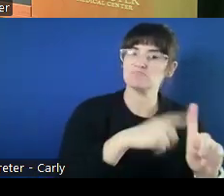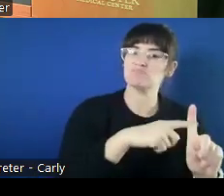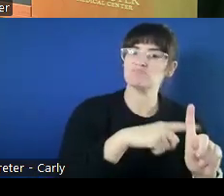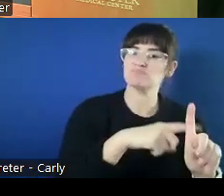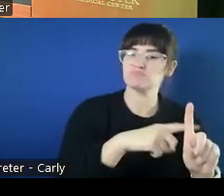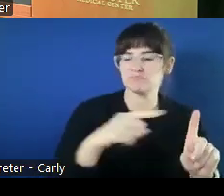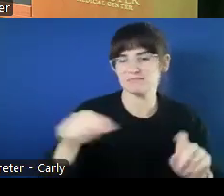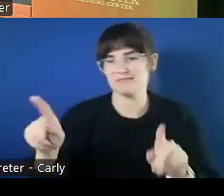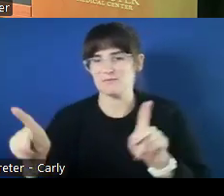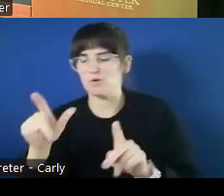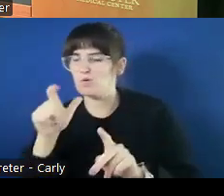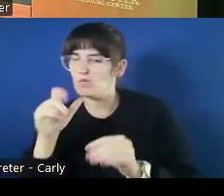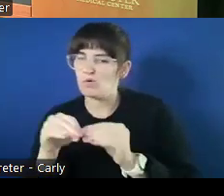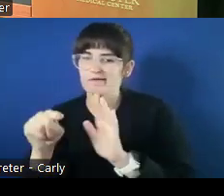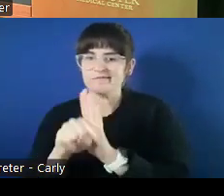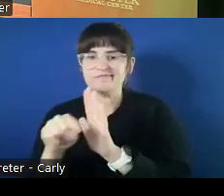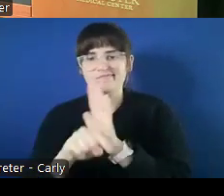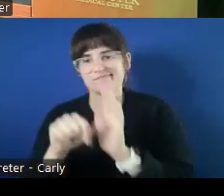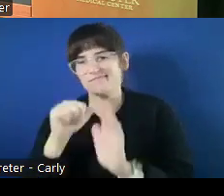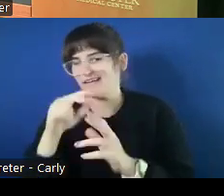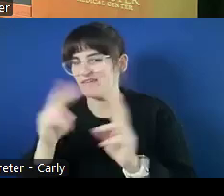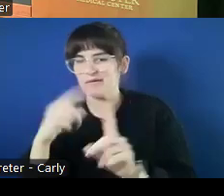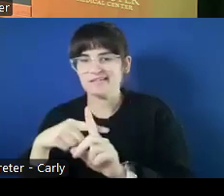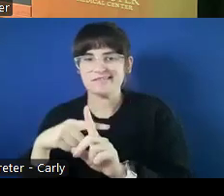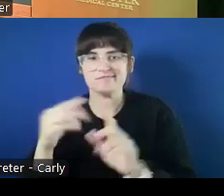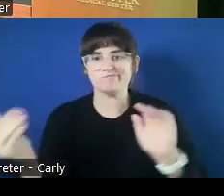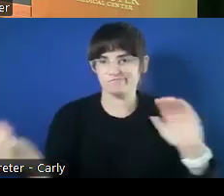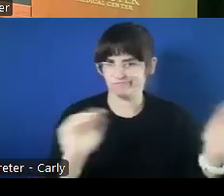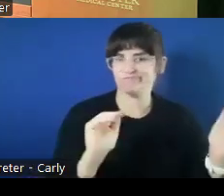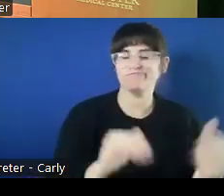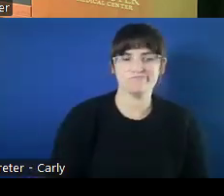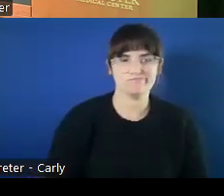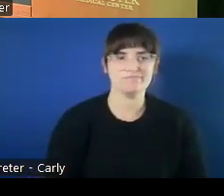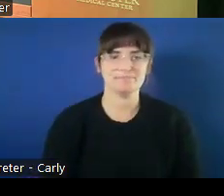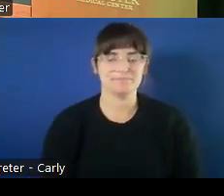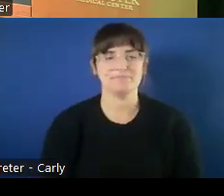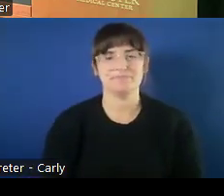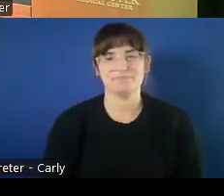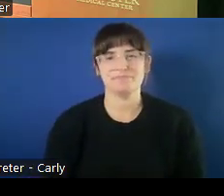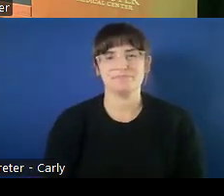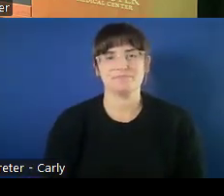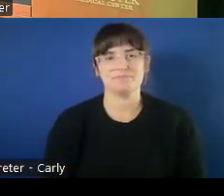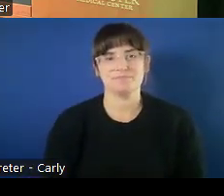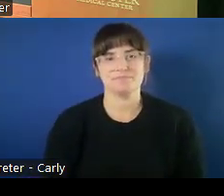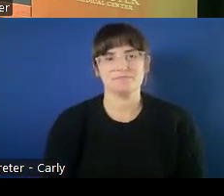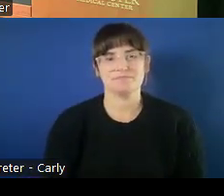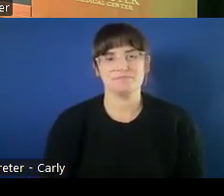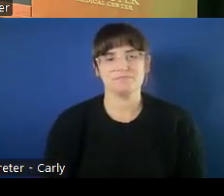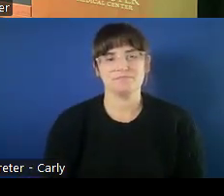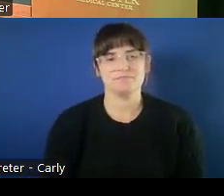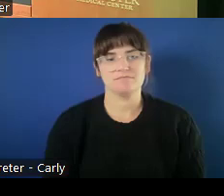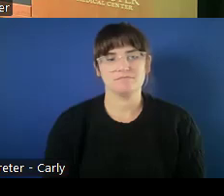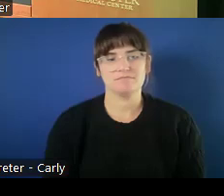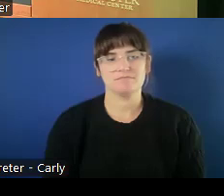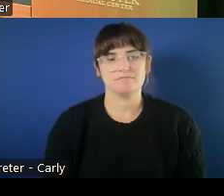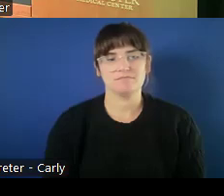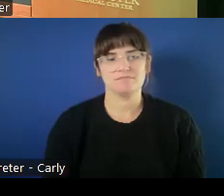positive so the mechanisms that we think about uh are really similar to what we would see uh